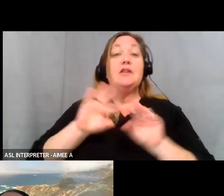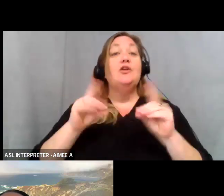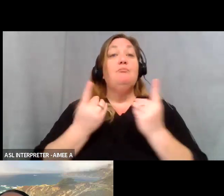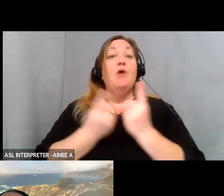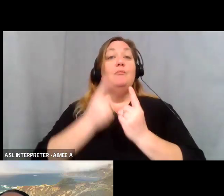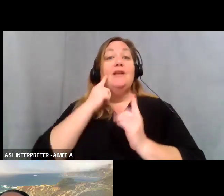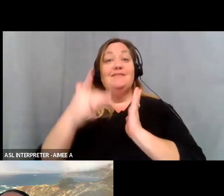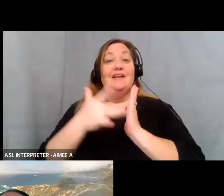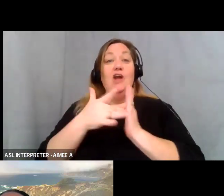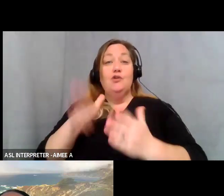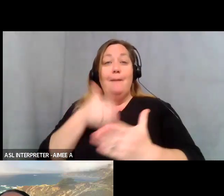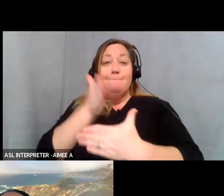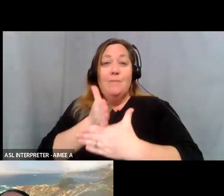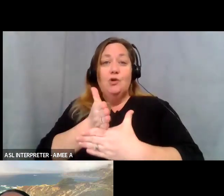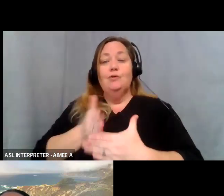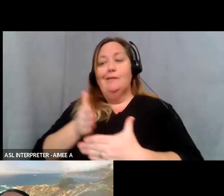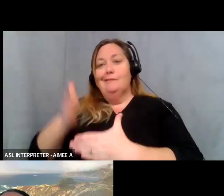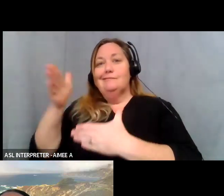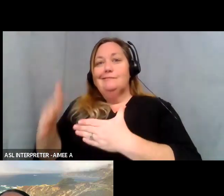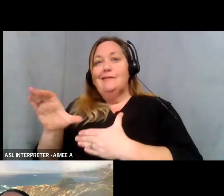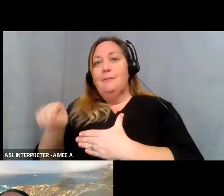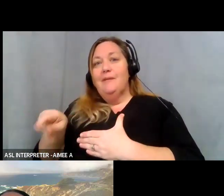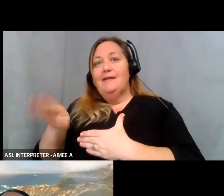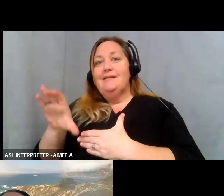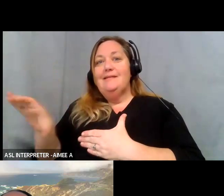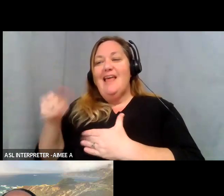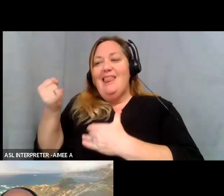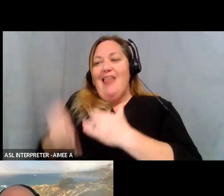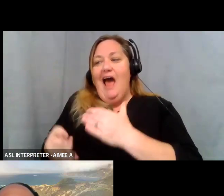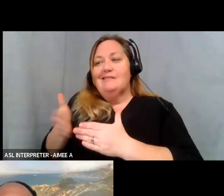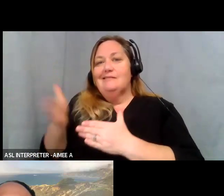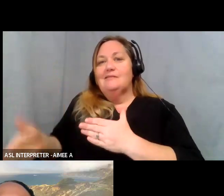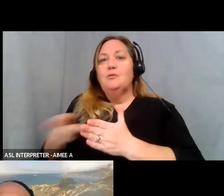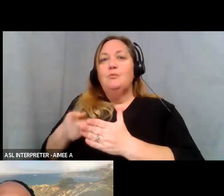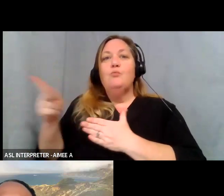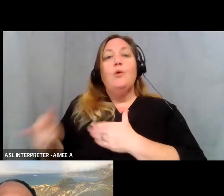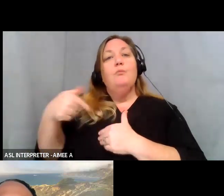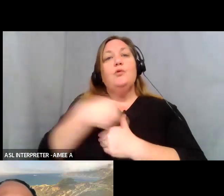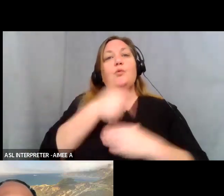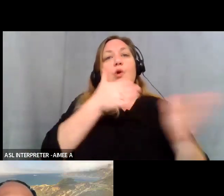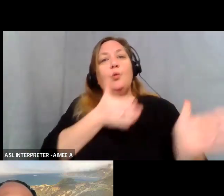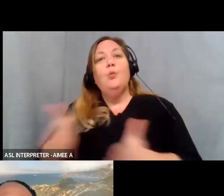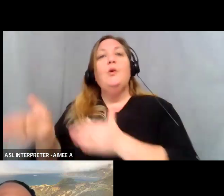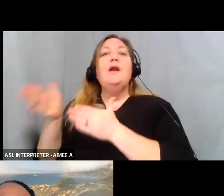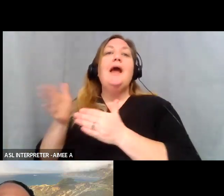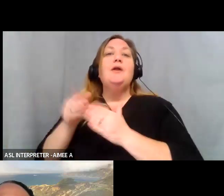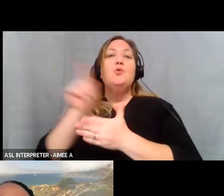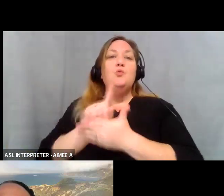CPUC sees the last mile programs work when coordinating, you know, weekly, if not daily,